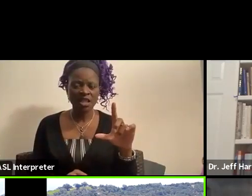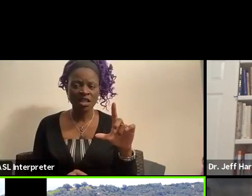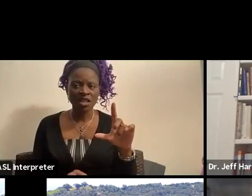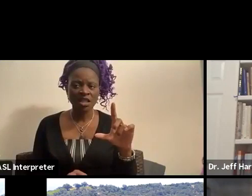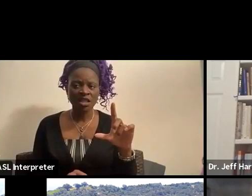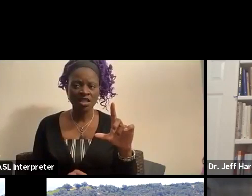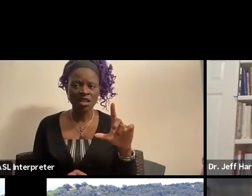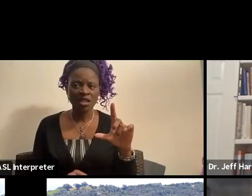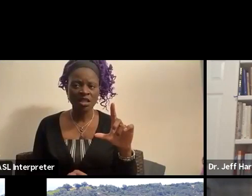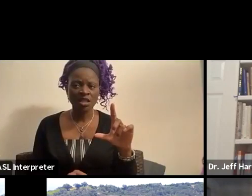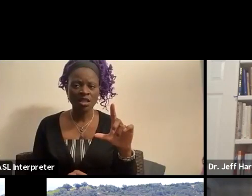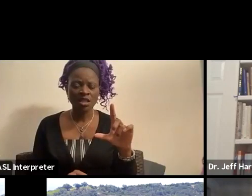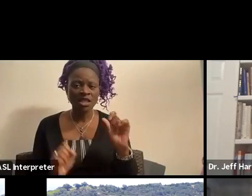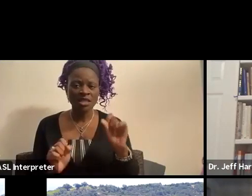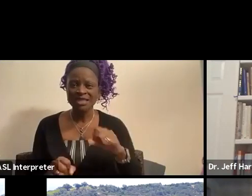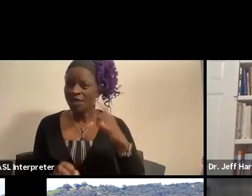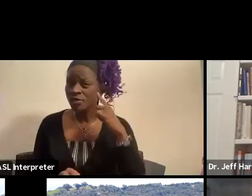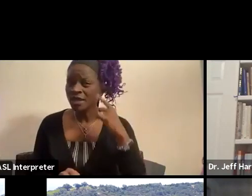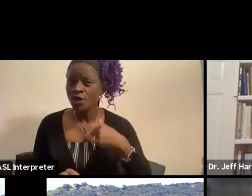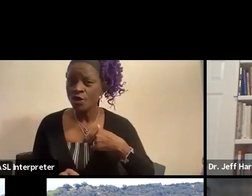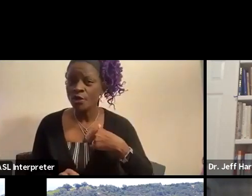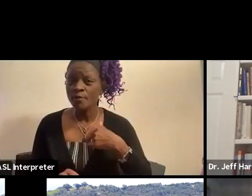Can you hear me, Paul? We got you. Thank you.